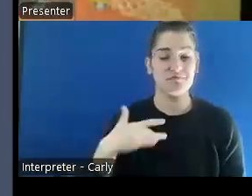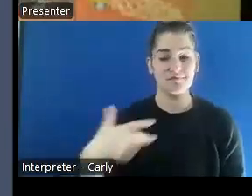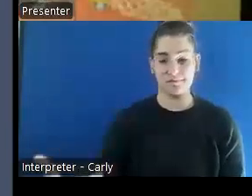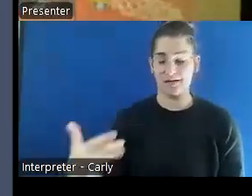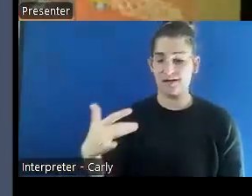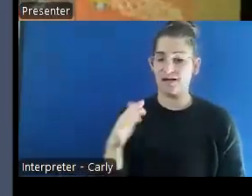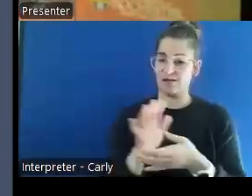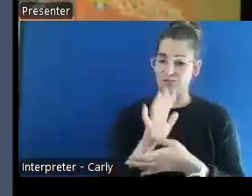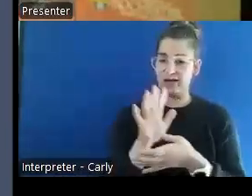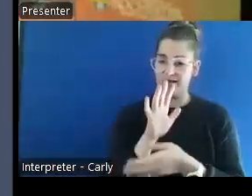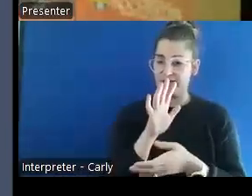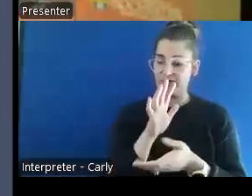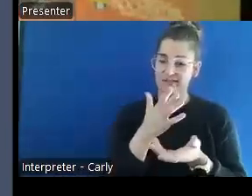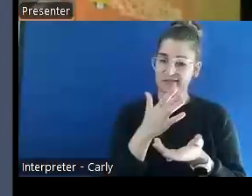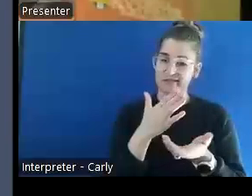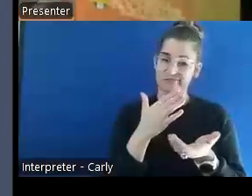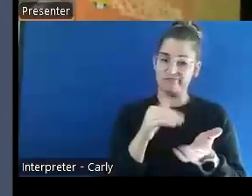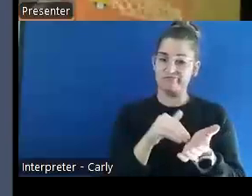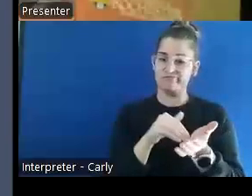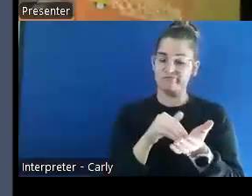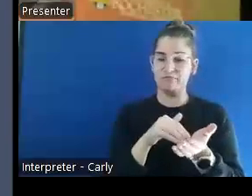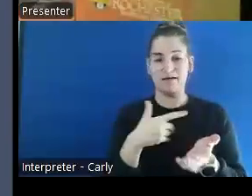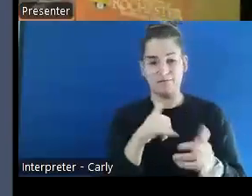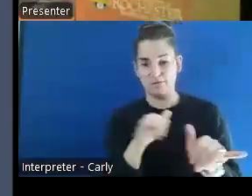too and I'm that a psychiatrist for many of our patients usually folks who've graduated